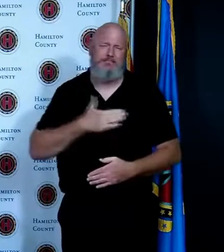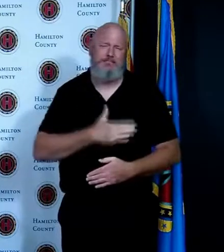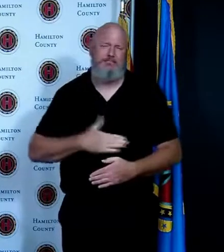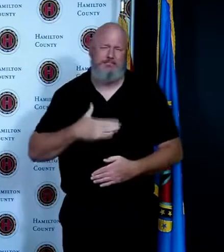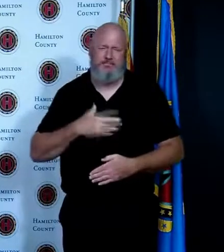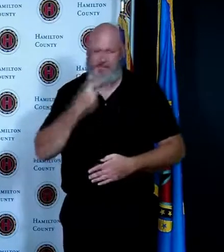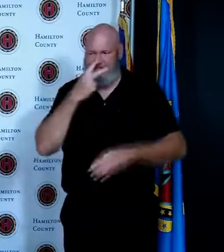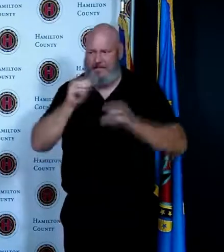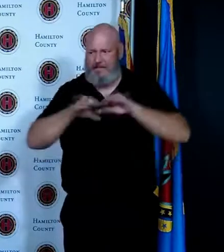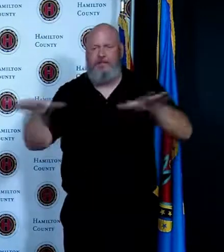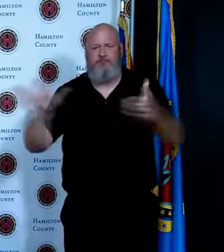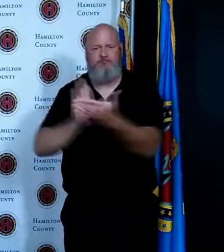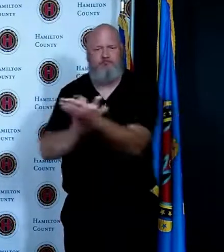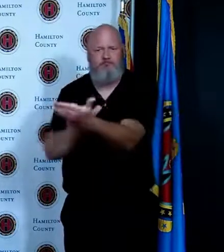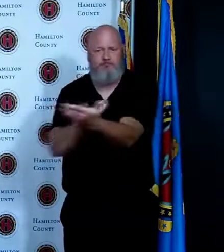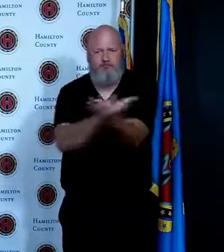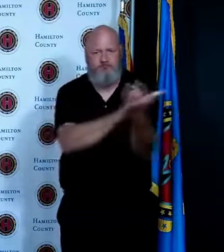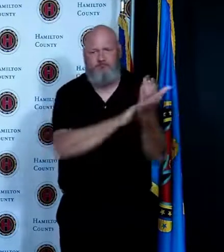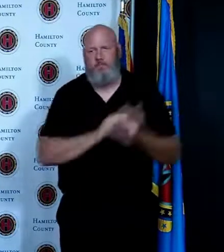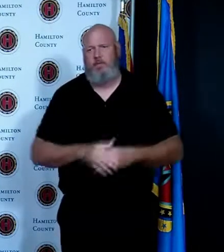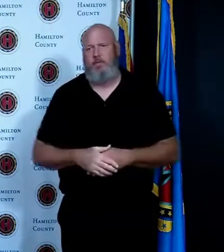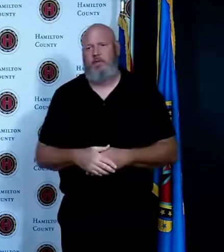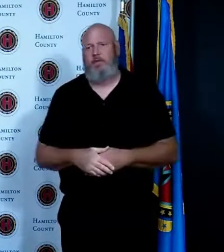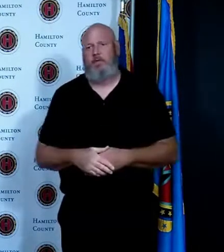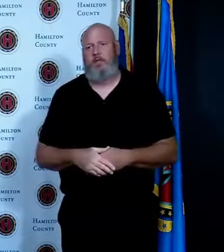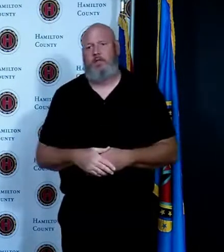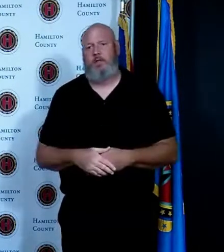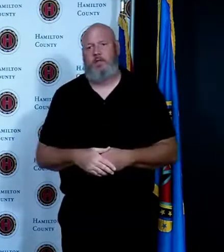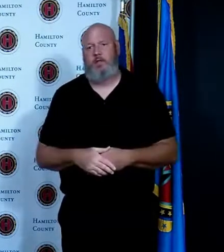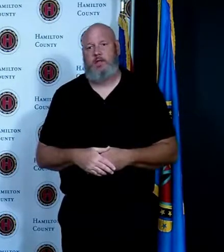put up I think it kind of captures the essence of what we're trying to do here